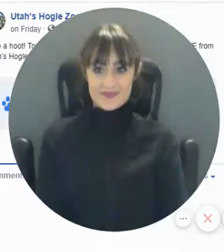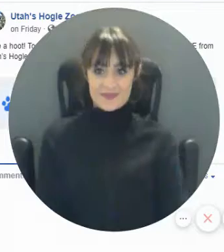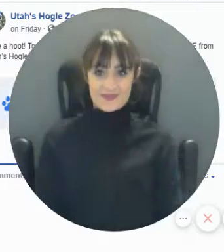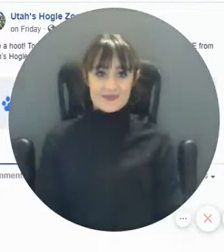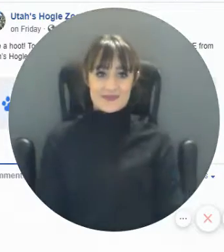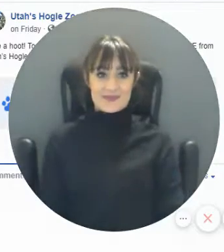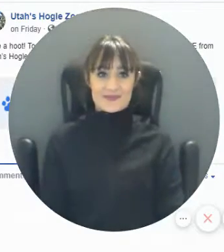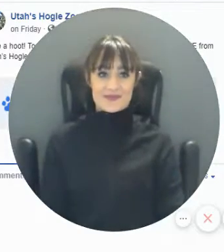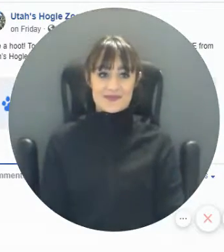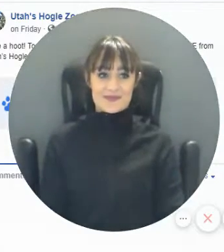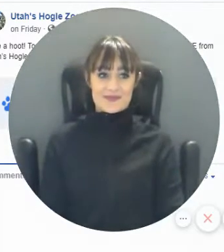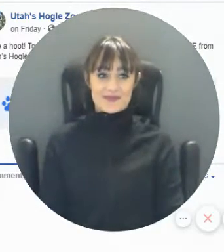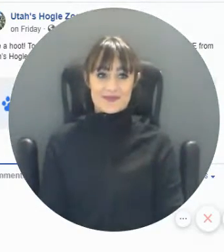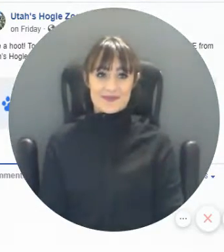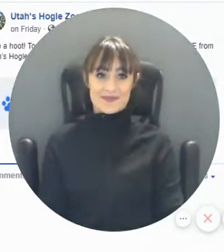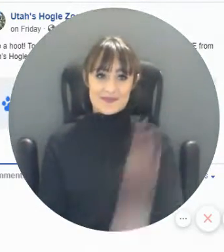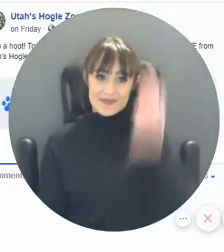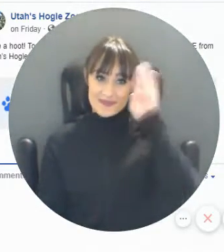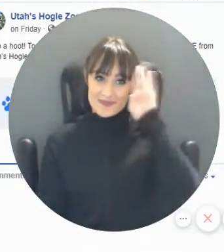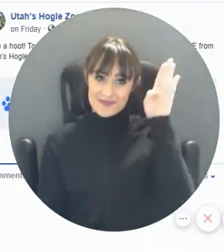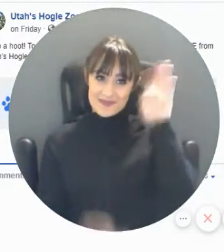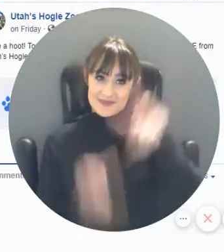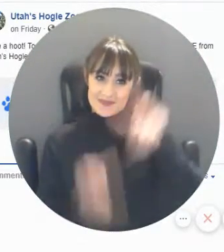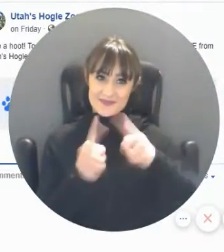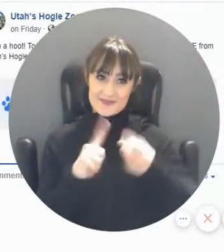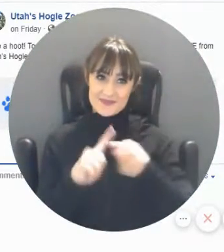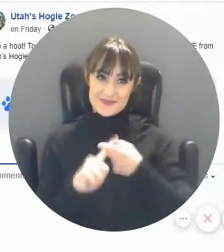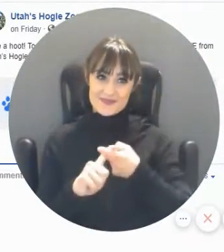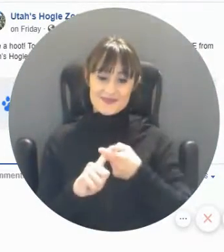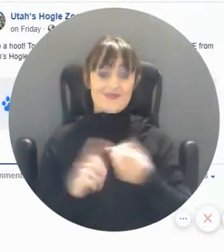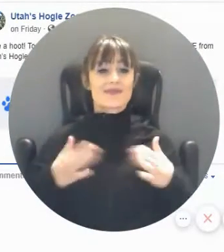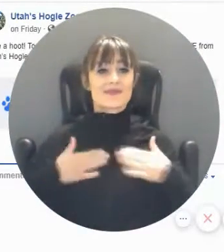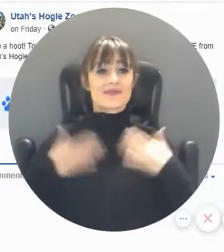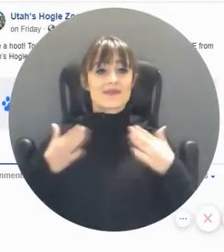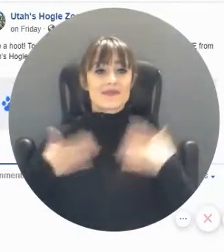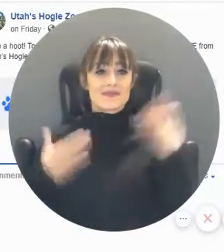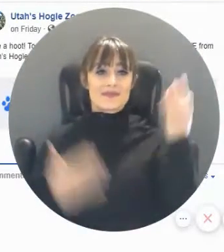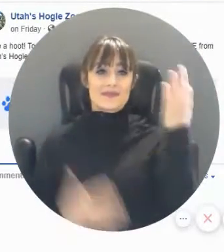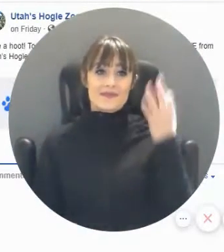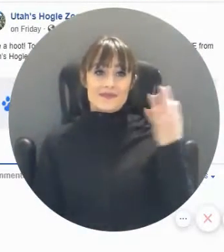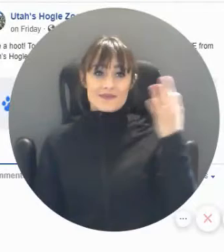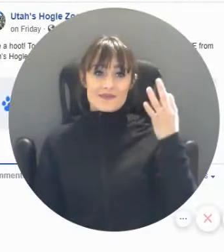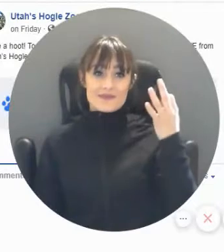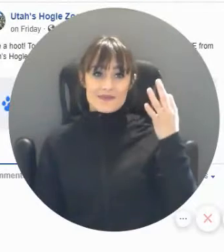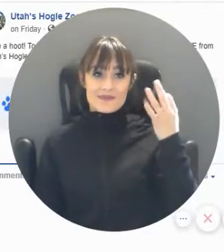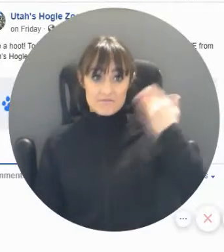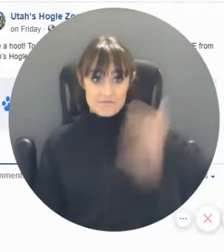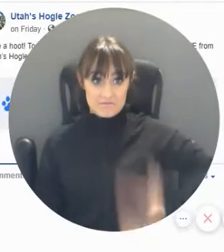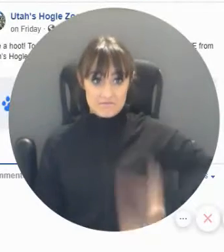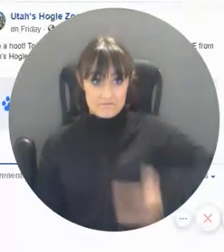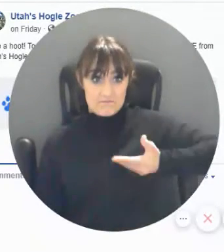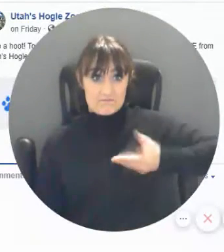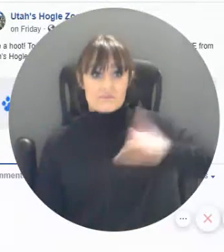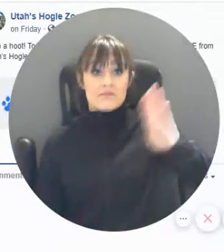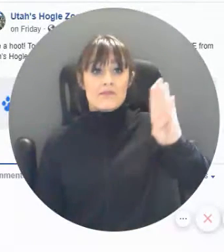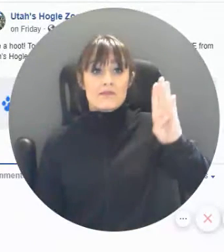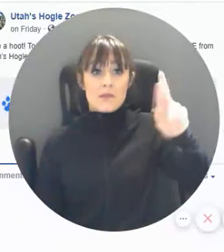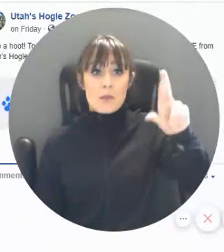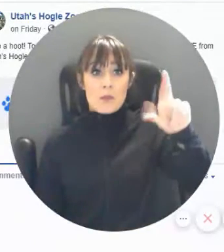Hello friends, and happy Friday! It's your ol' pal Brad from the marketing department